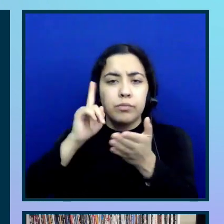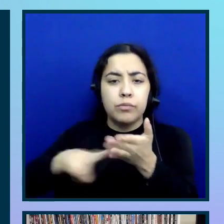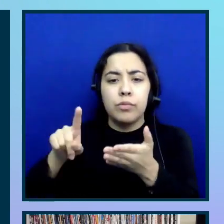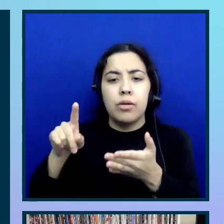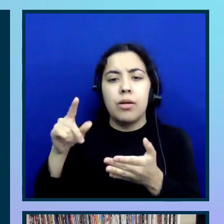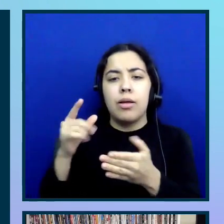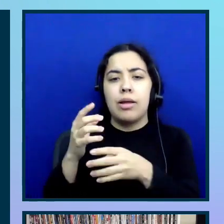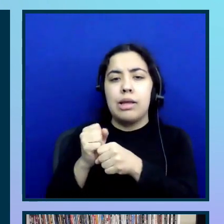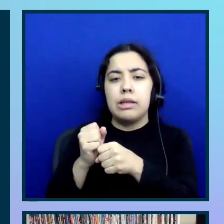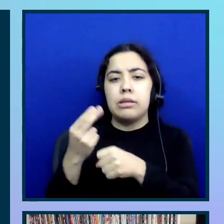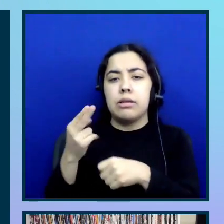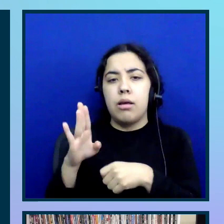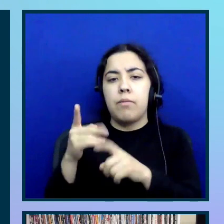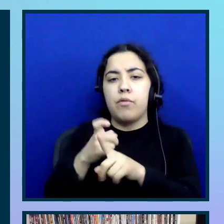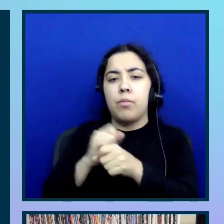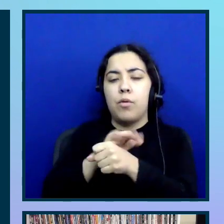from the COVID Alert app. It works very well.